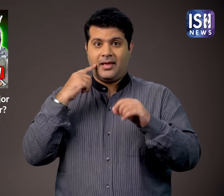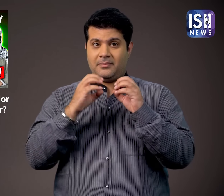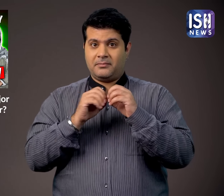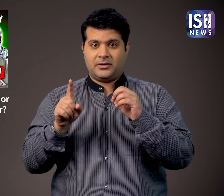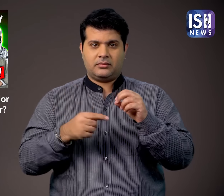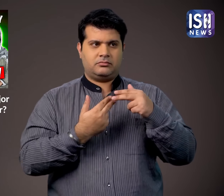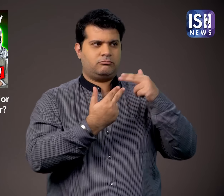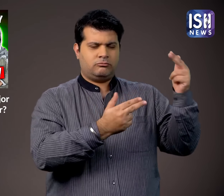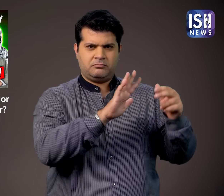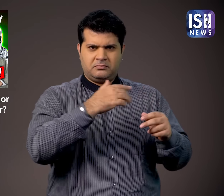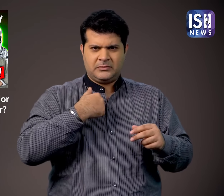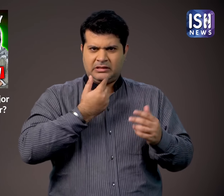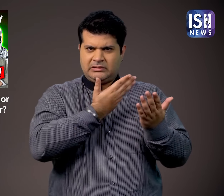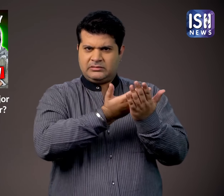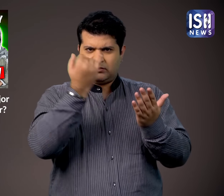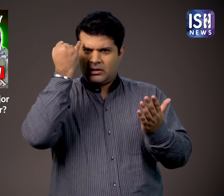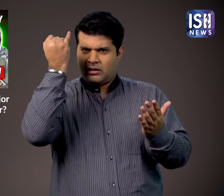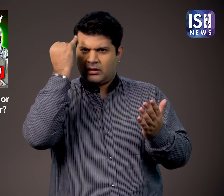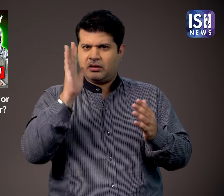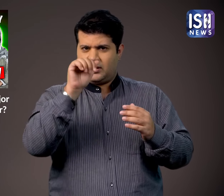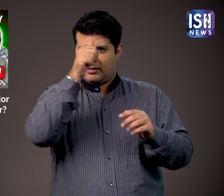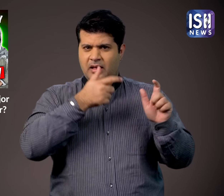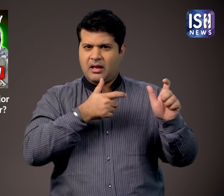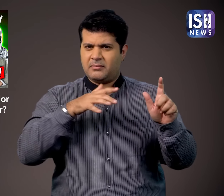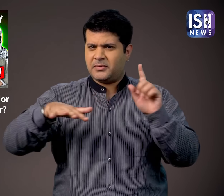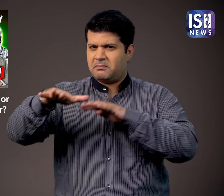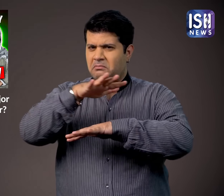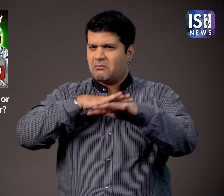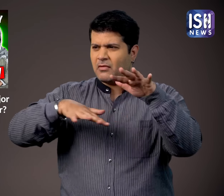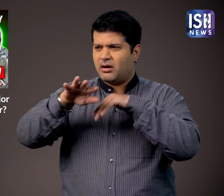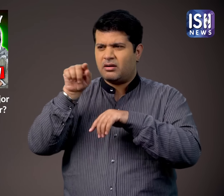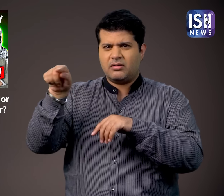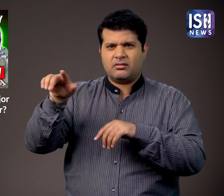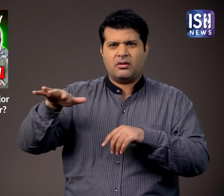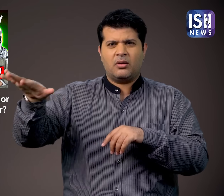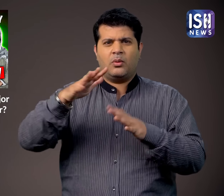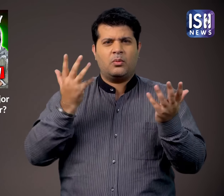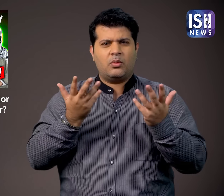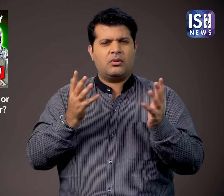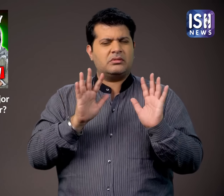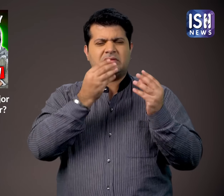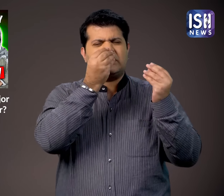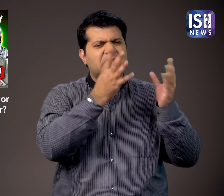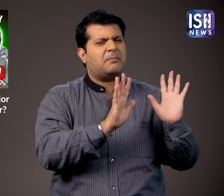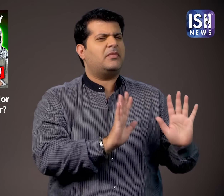Soon, Iftikhar suggested a simple plan to attack the Indian Army.